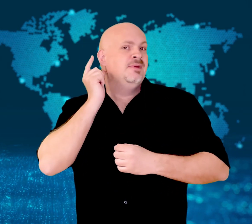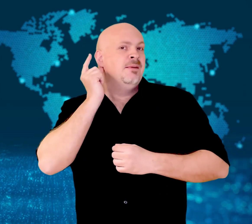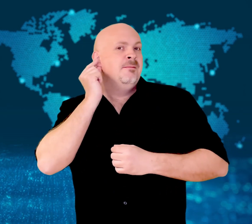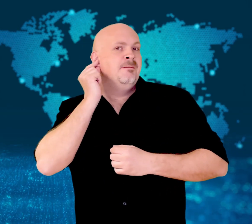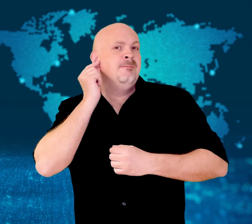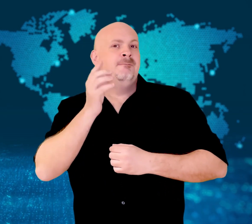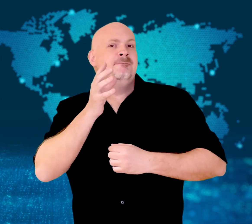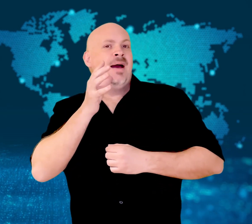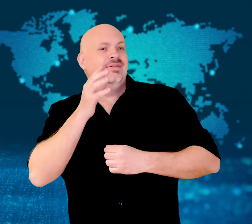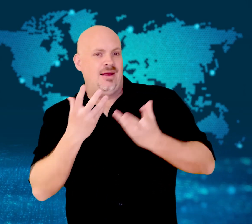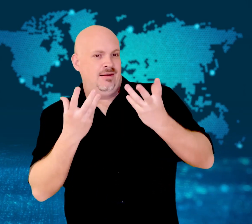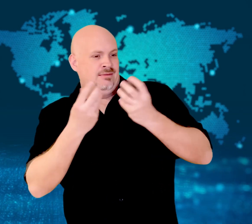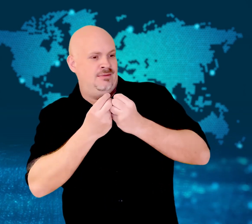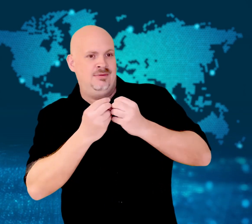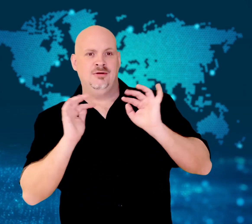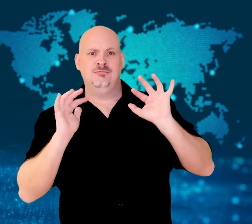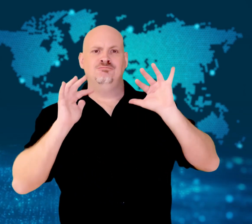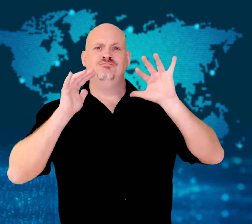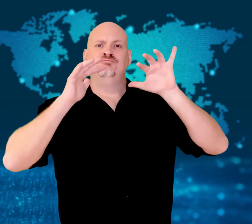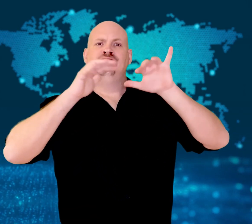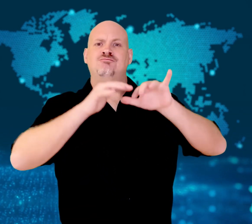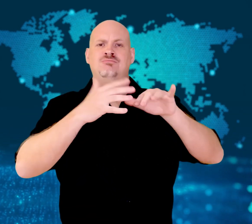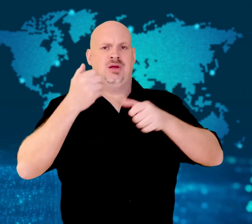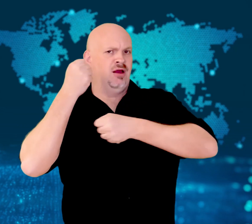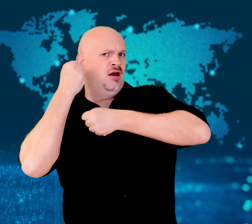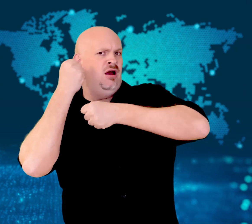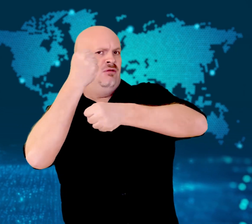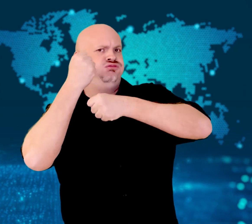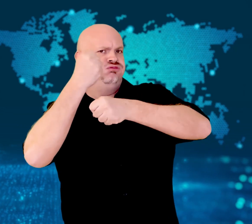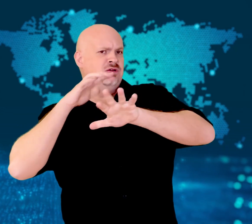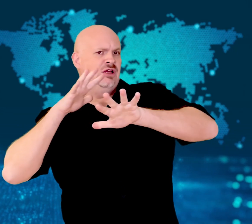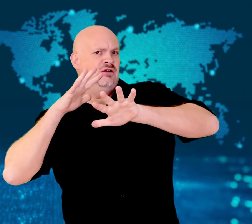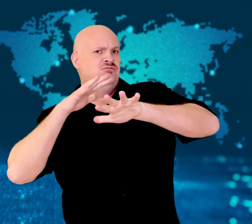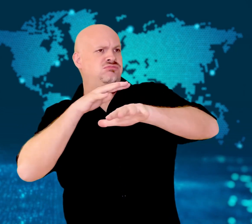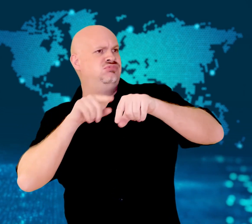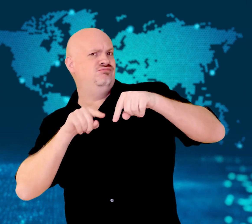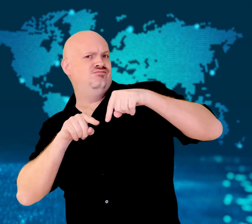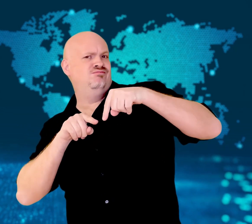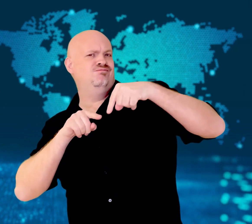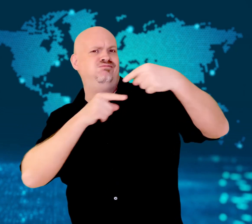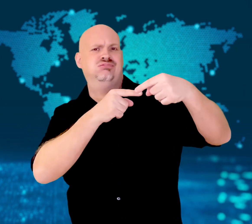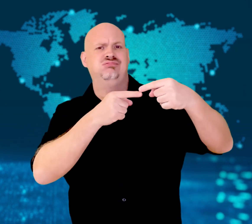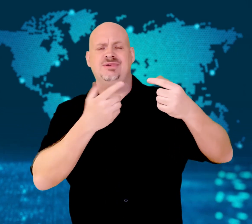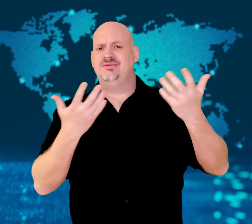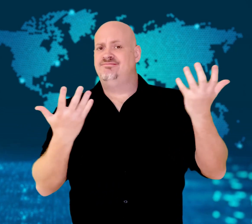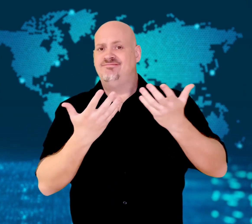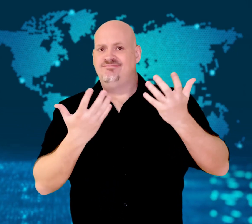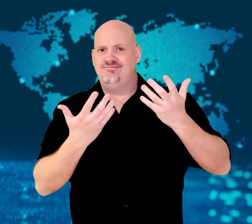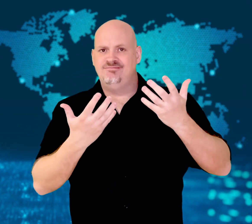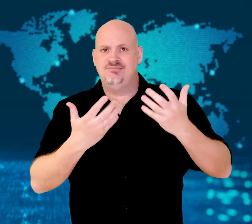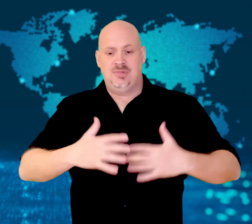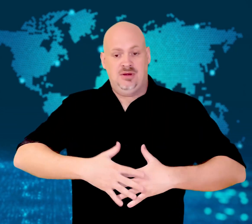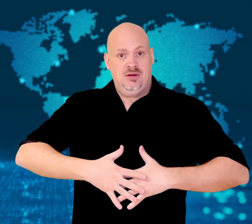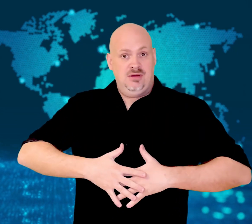as they protested against the imprisonment of pregnant